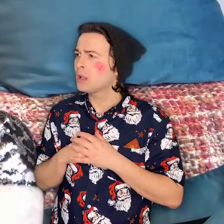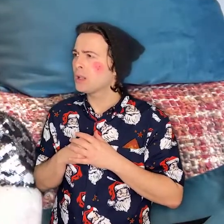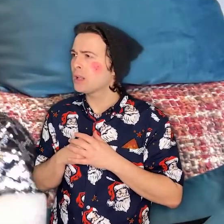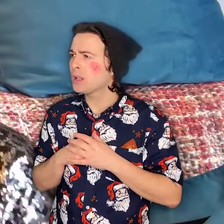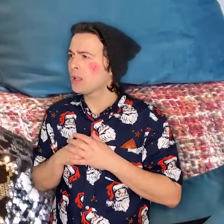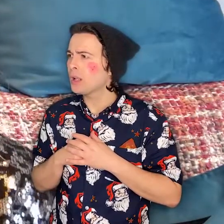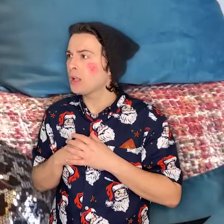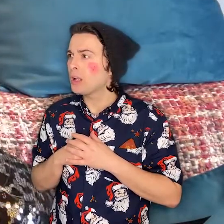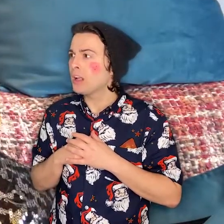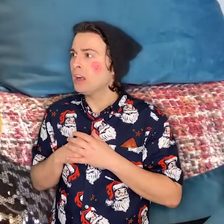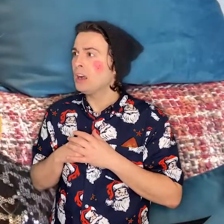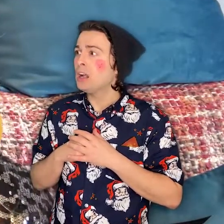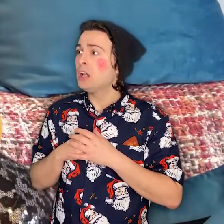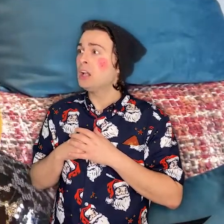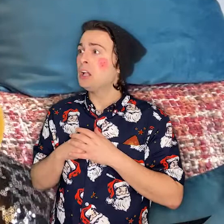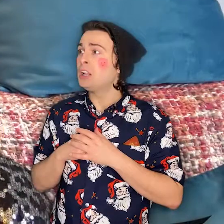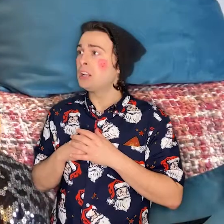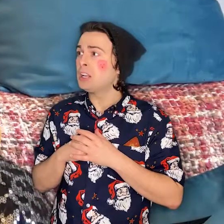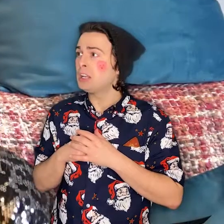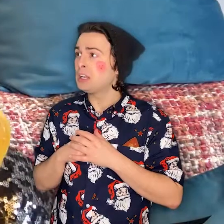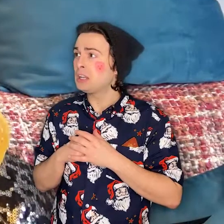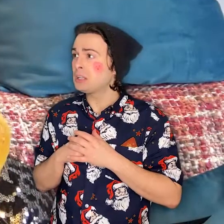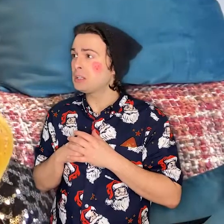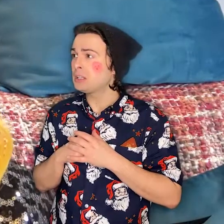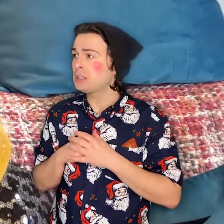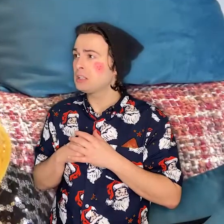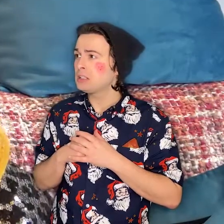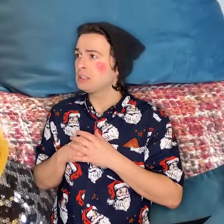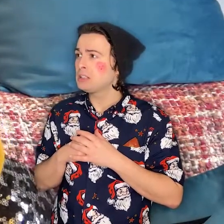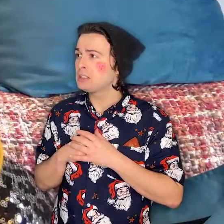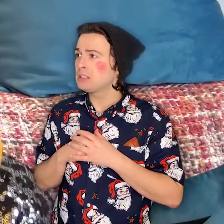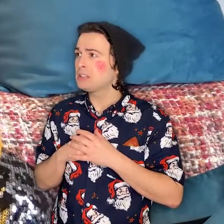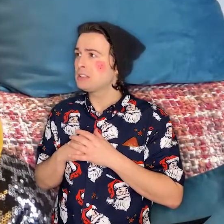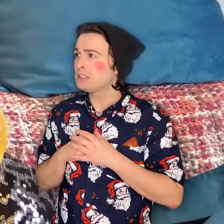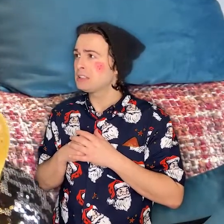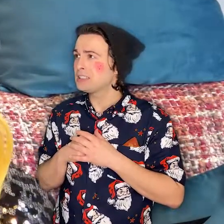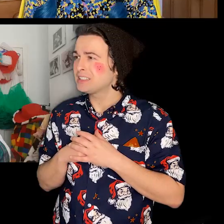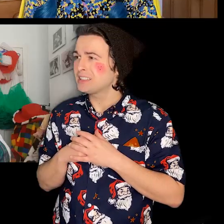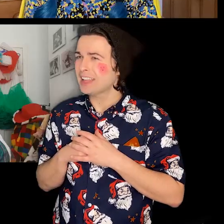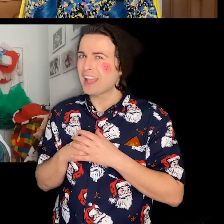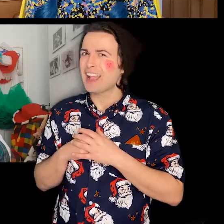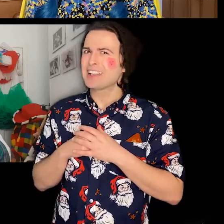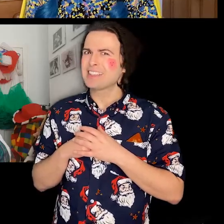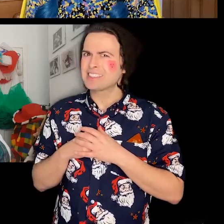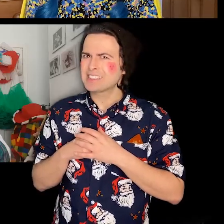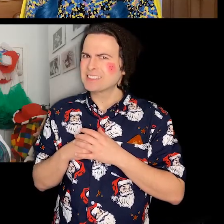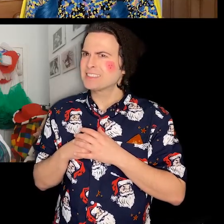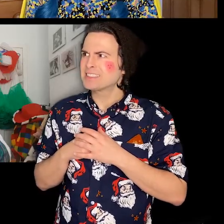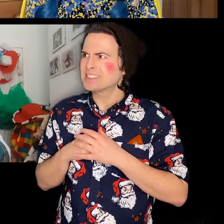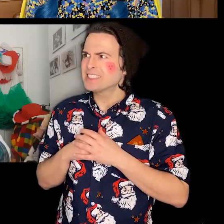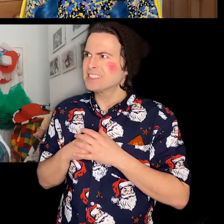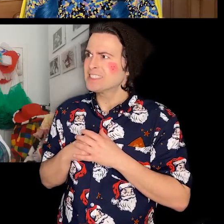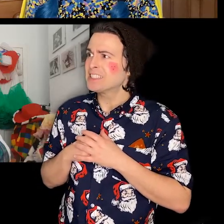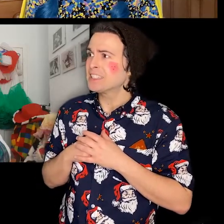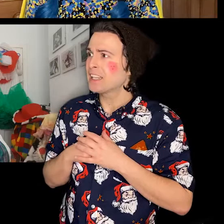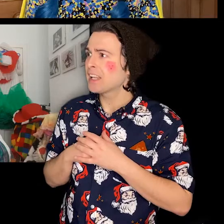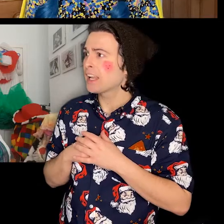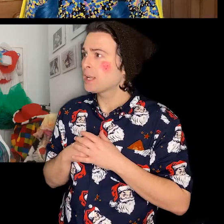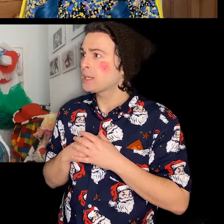Click’ delivered to the house so it’s like boxing day in there wae awe the boxes…nah